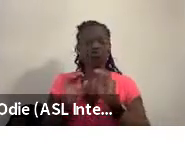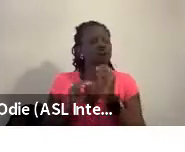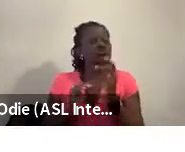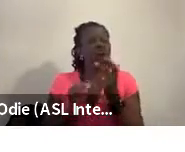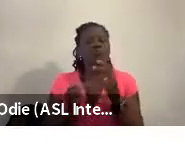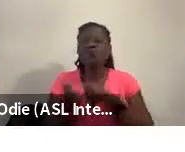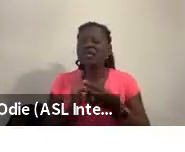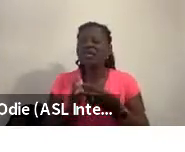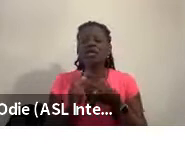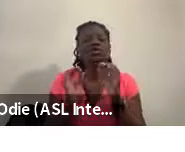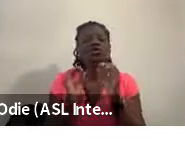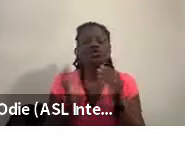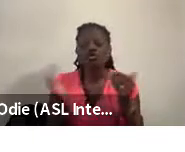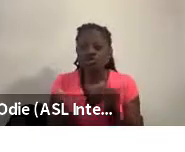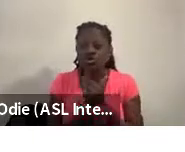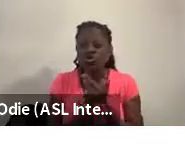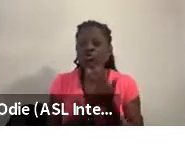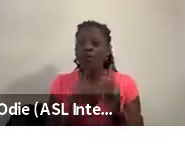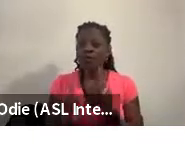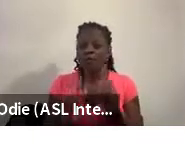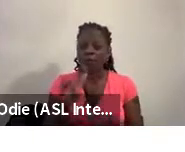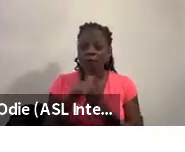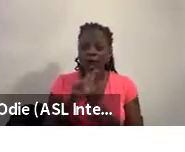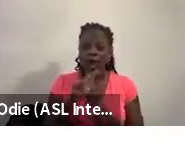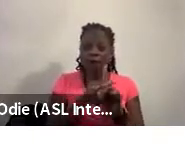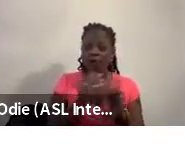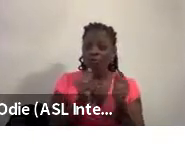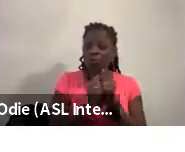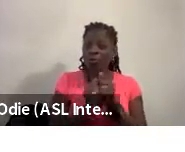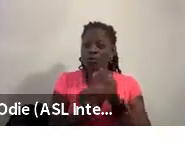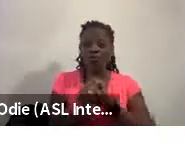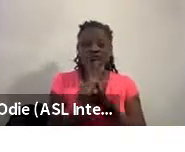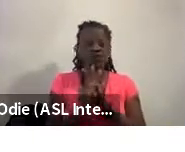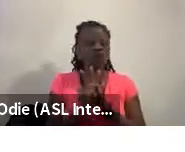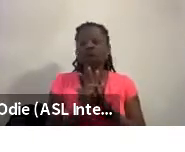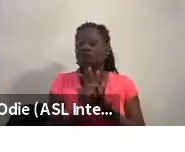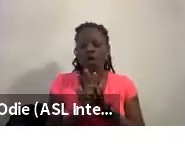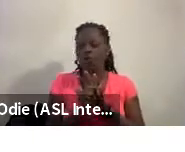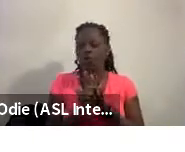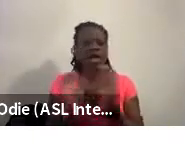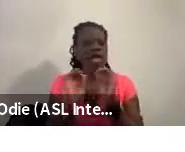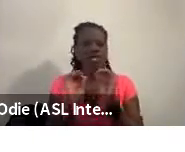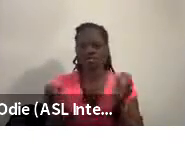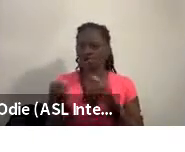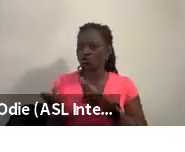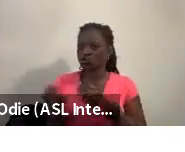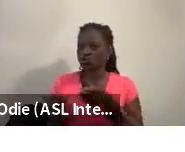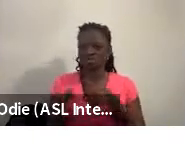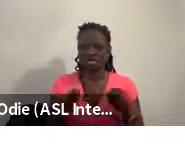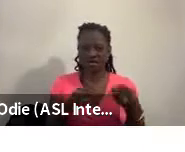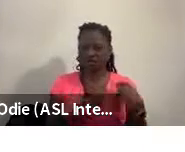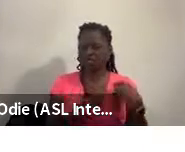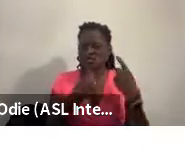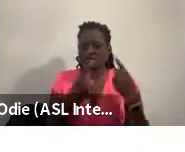It's never been asked for years among residents since March 5th and no deaths among residents since February 16th.